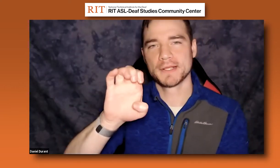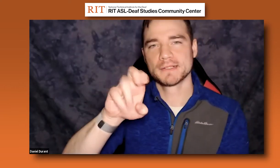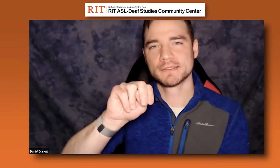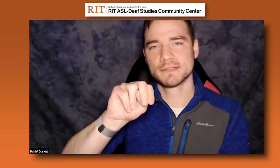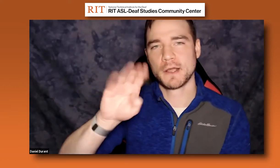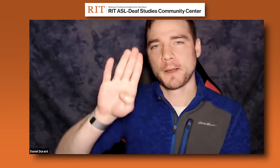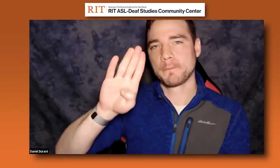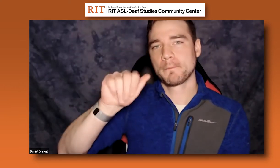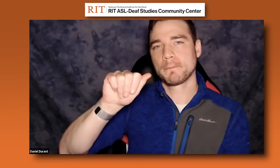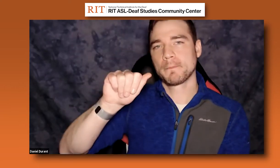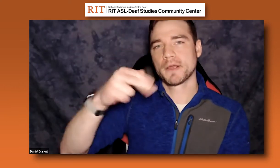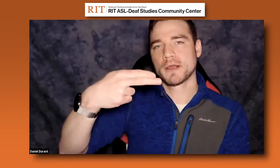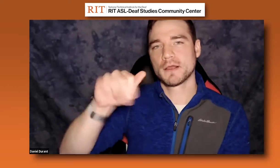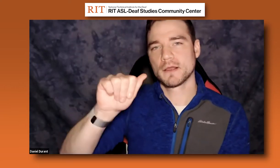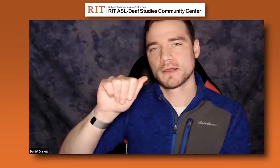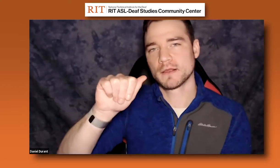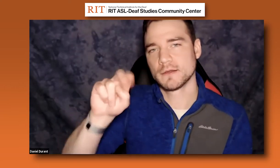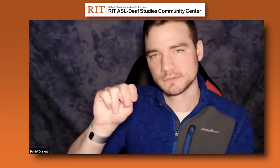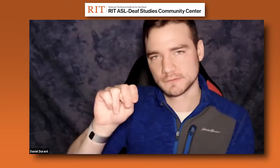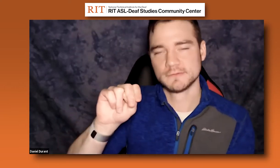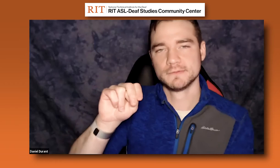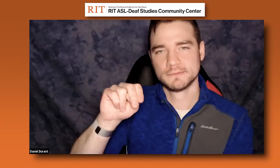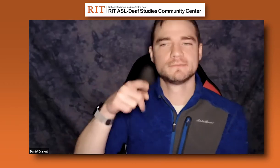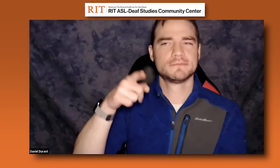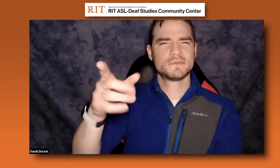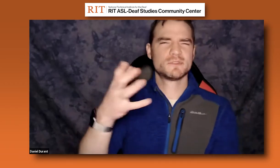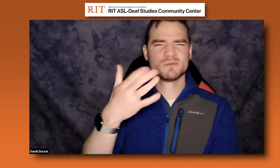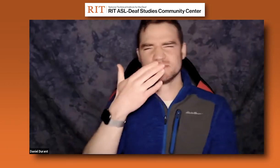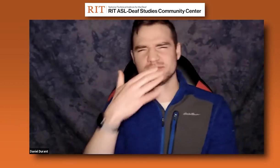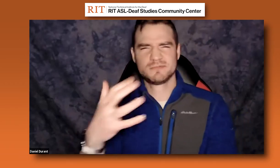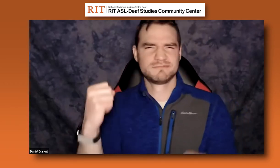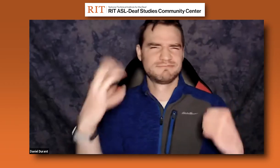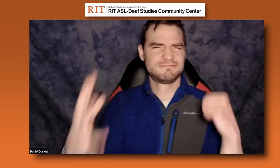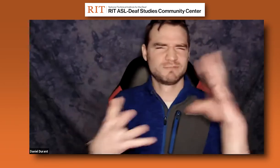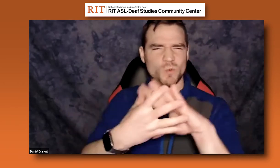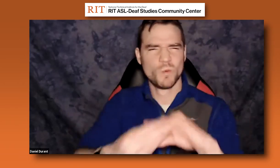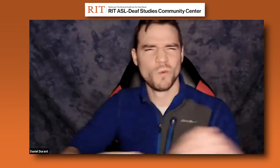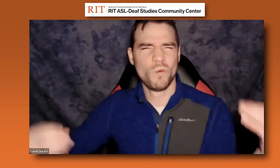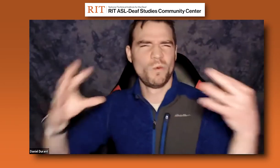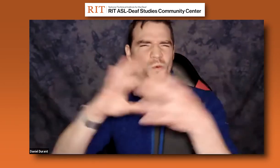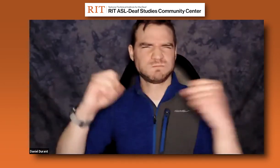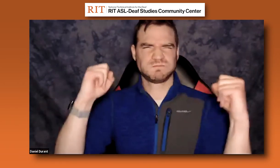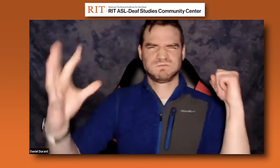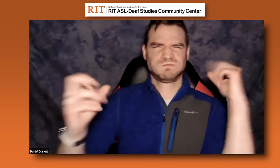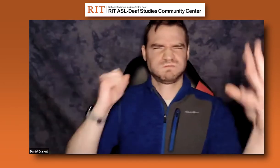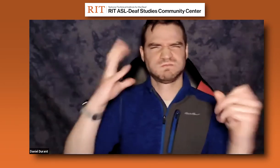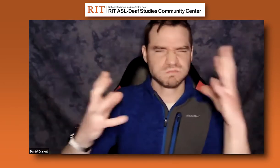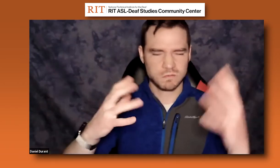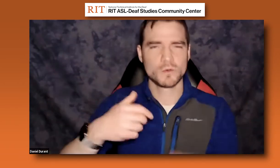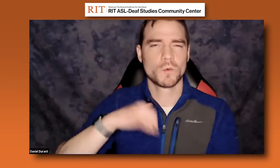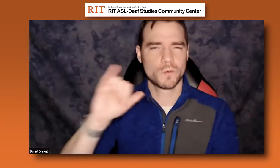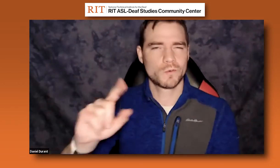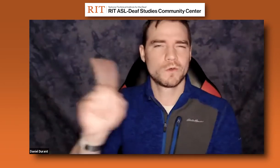I would watch films of a gentleman named Ben Bahan. He's an amazing ASL storyteller,